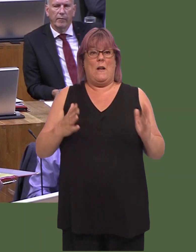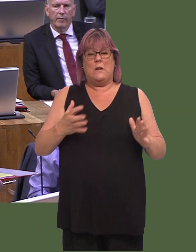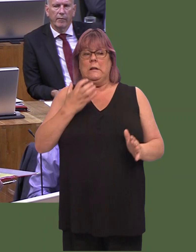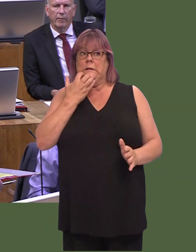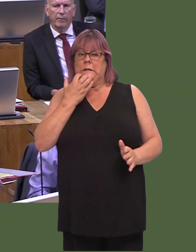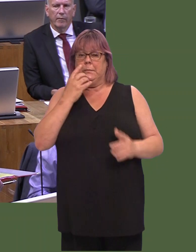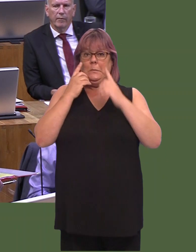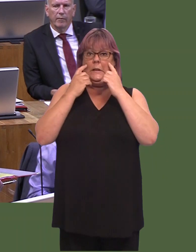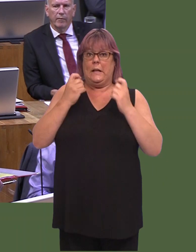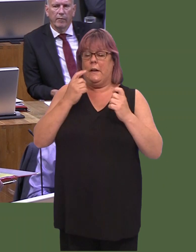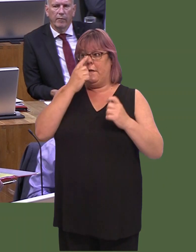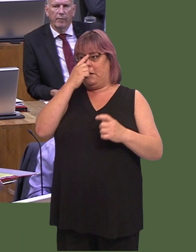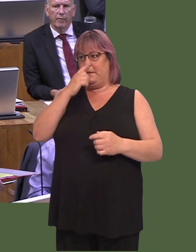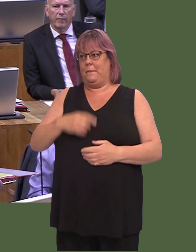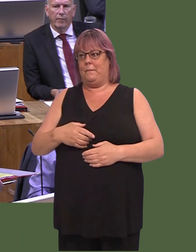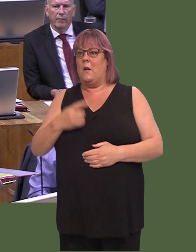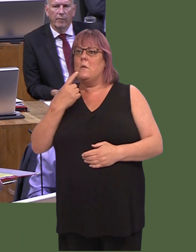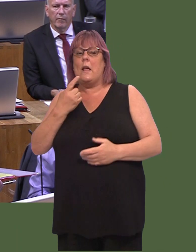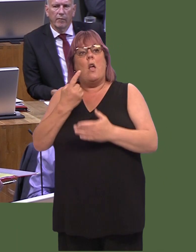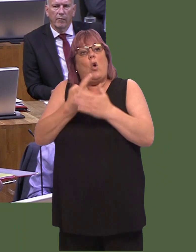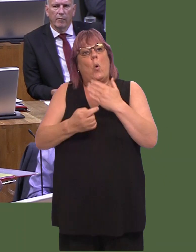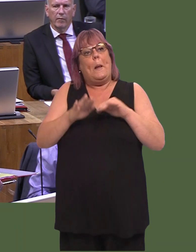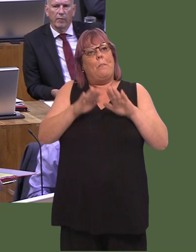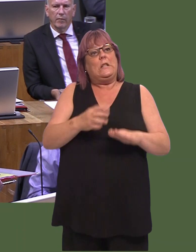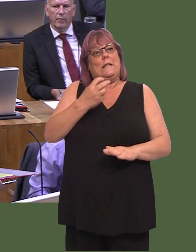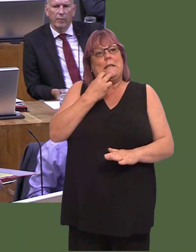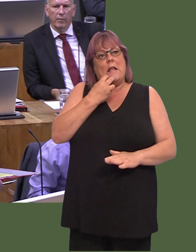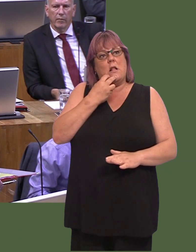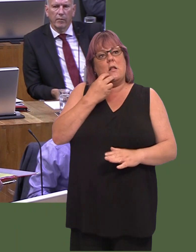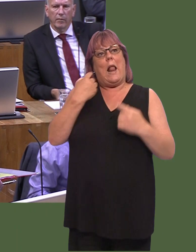So, we've just got to be very careful here in saying that it's only steel from Britain